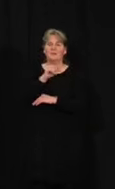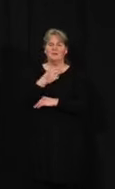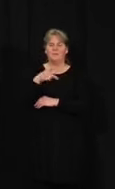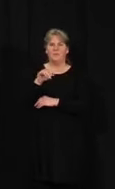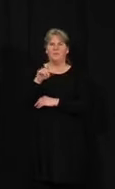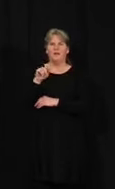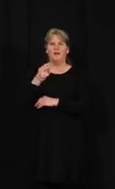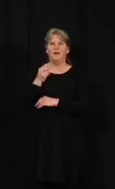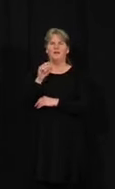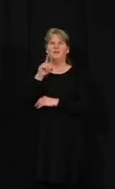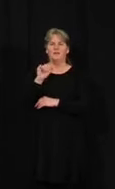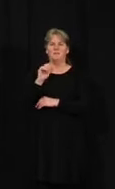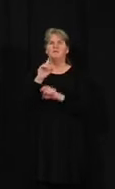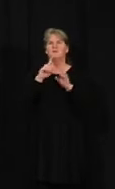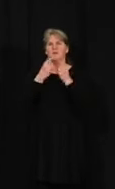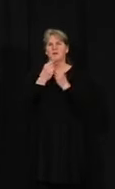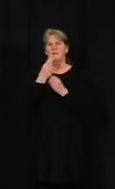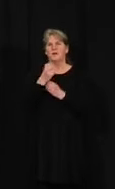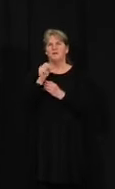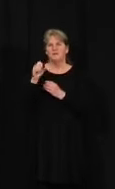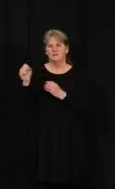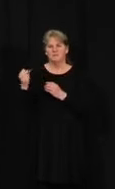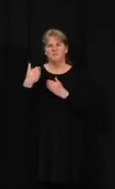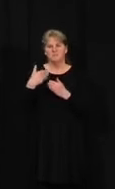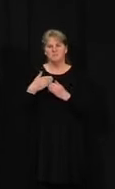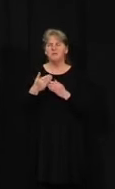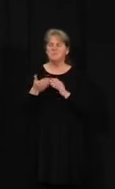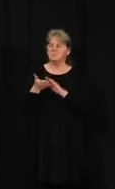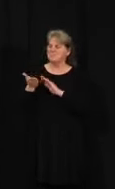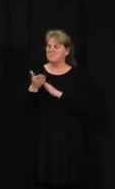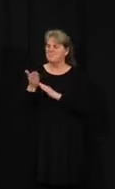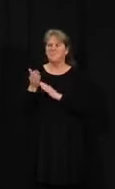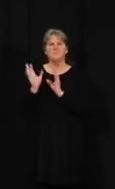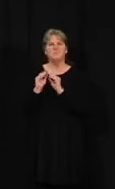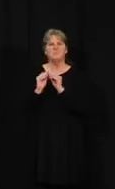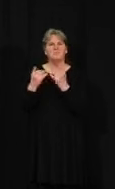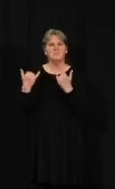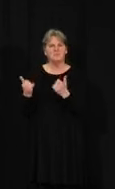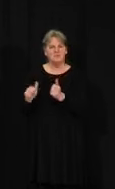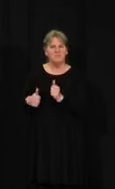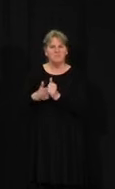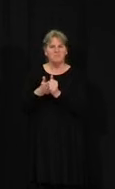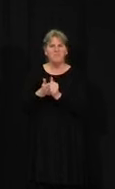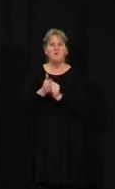I'm Pat Living with the Department of Health and social services and I will moderate the